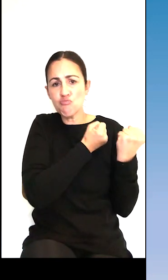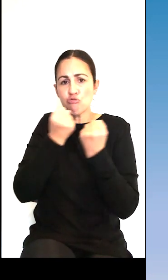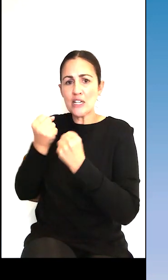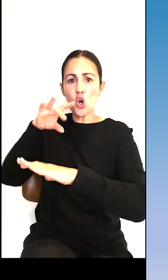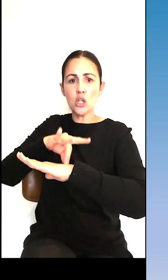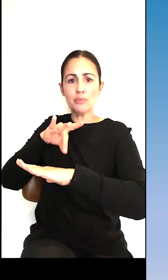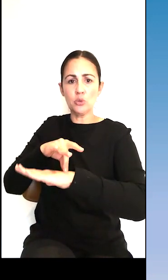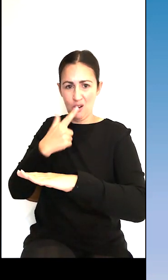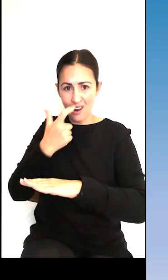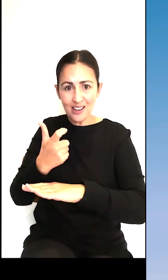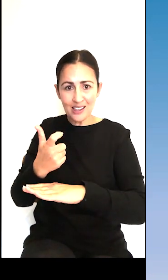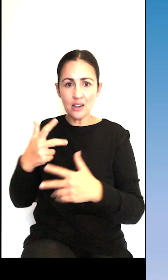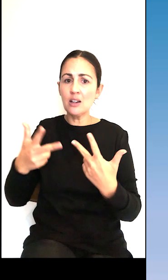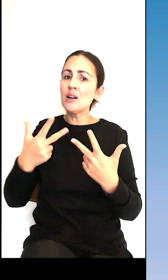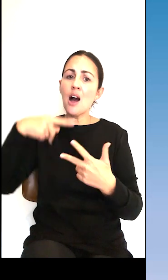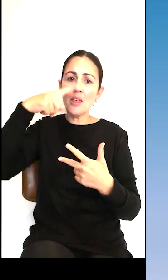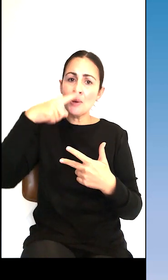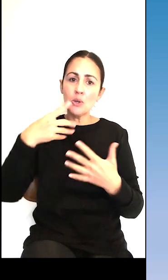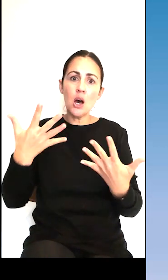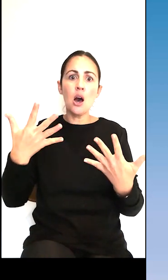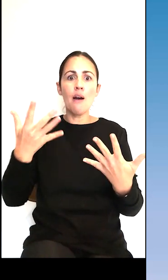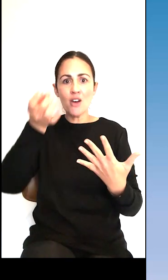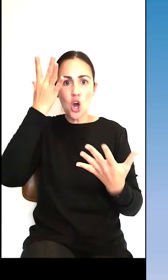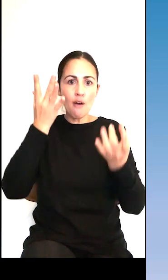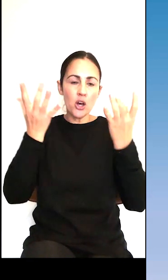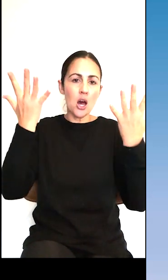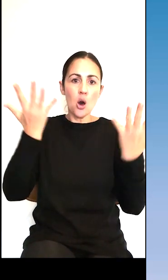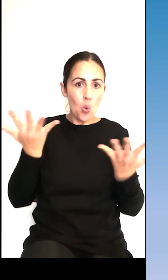And so it then makes that record available when, where and